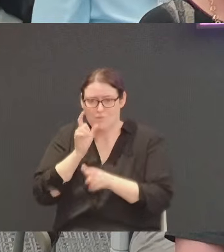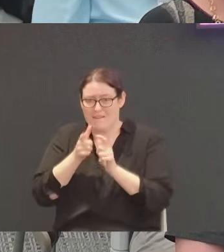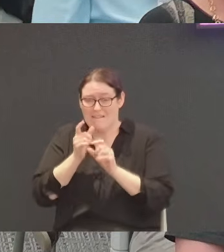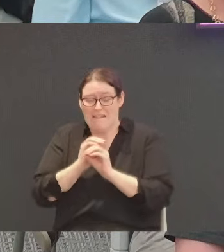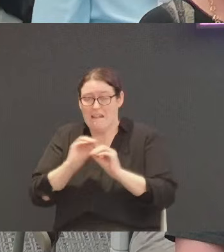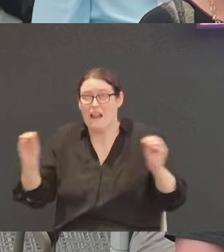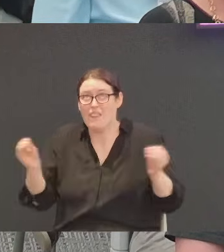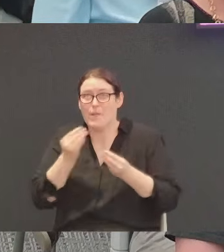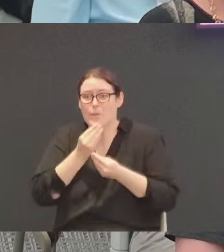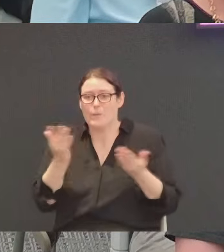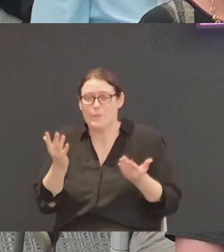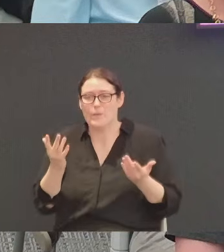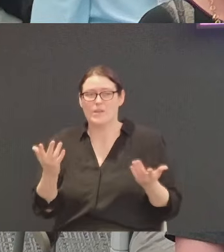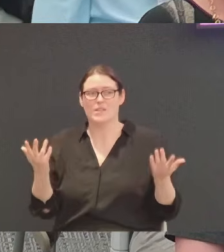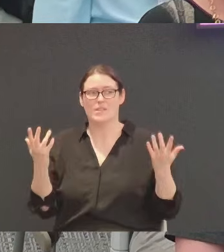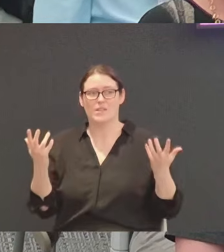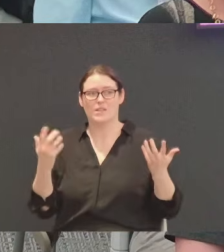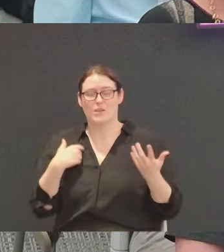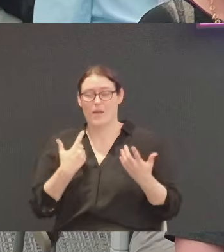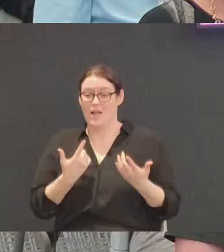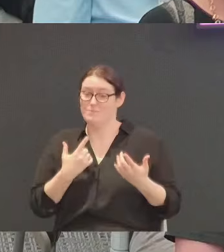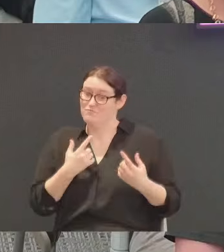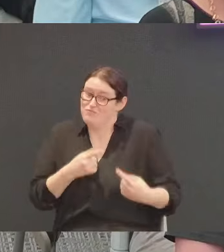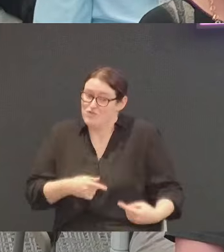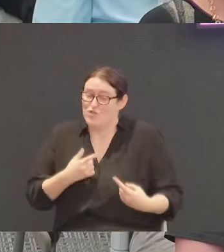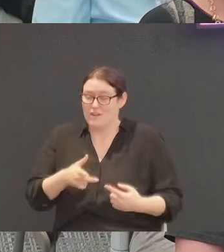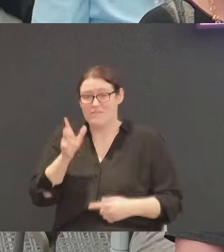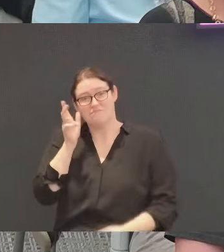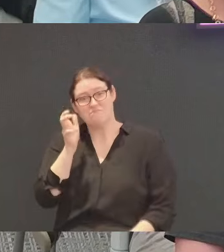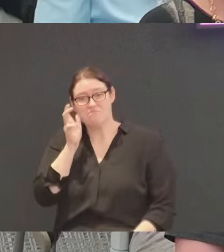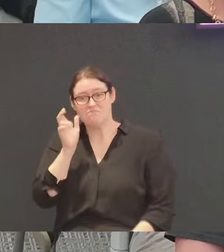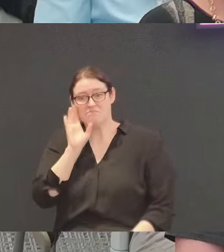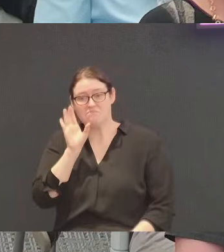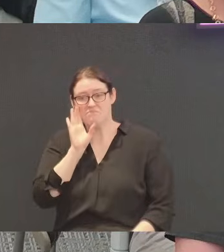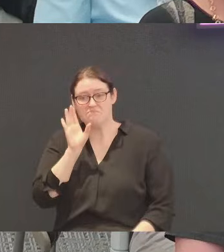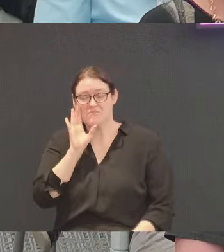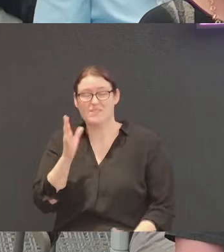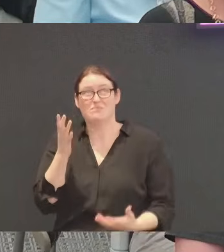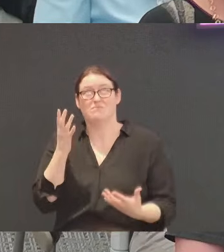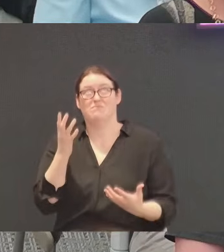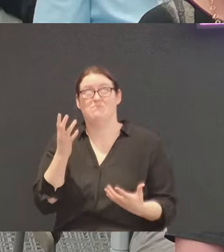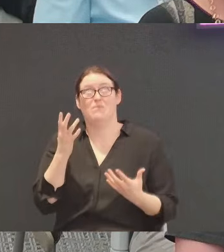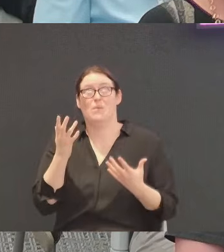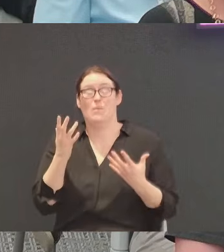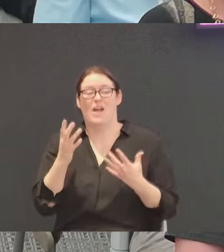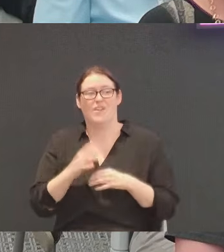I'm I have this a real hard problem listening to this because I'm like, God, you can't create the